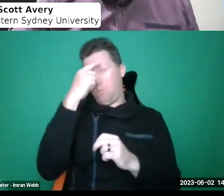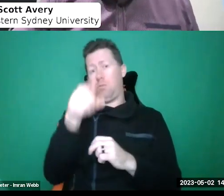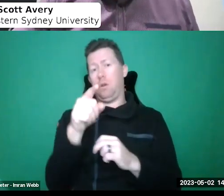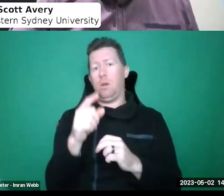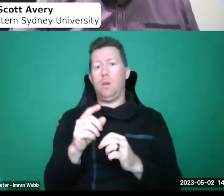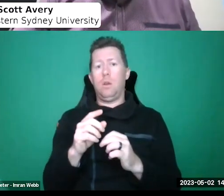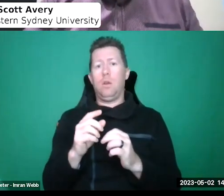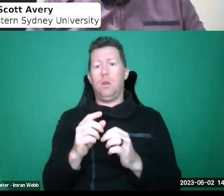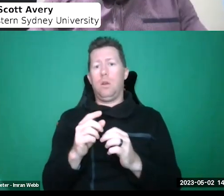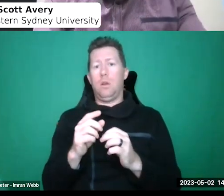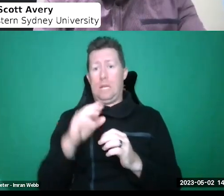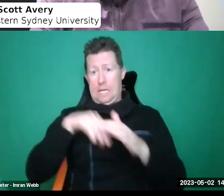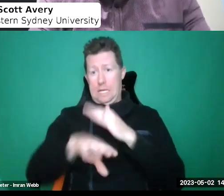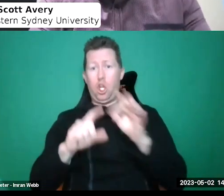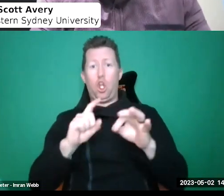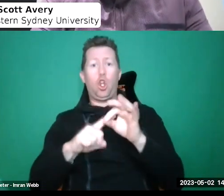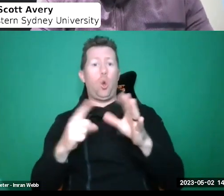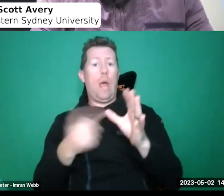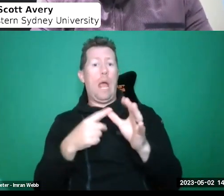in the Q&A from participants